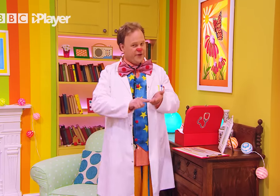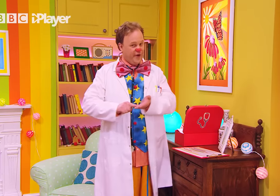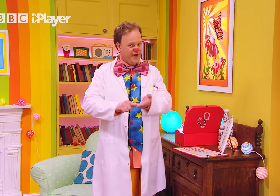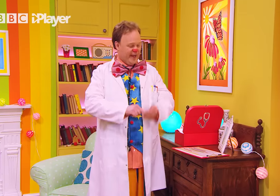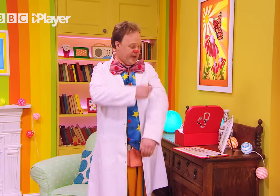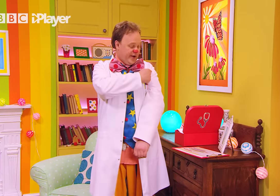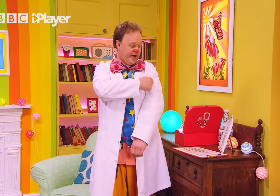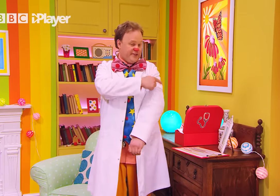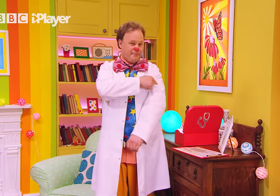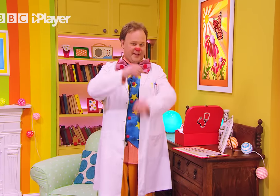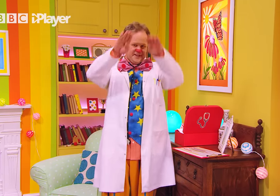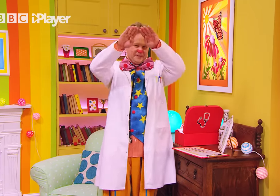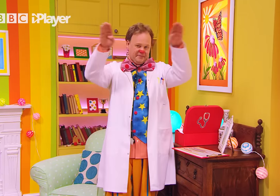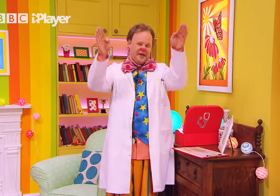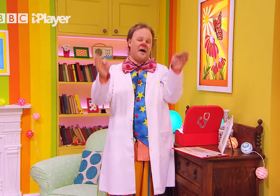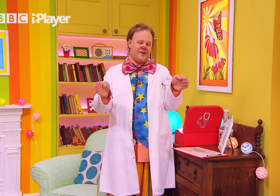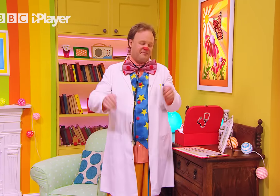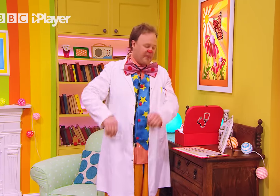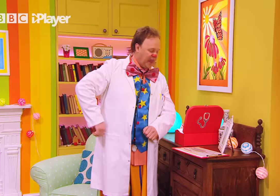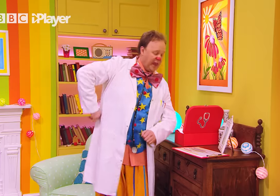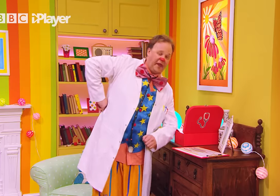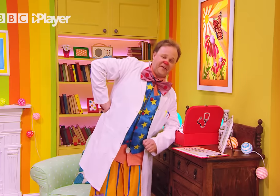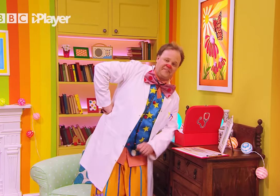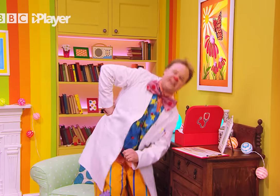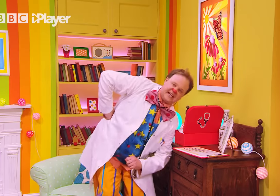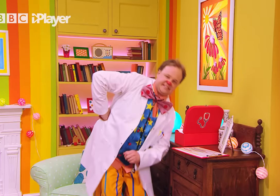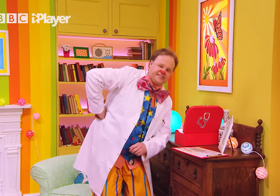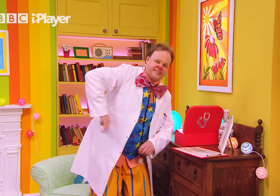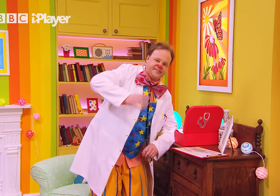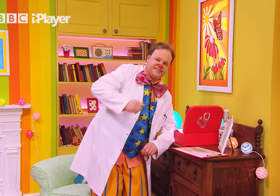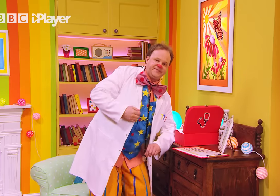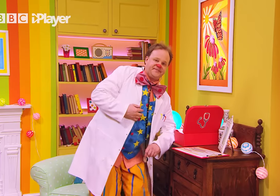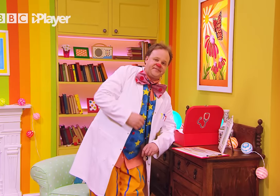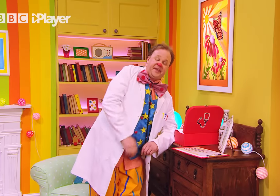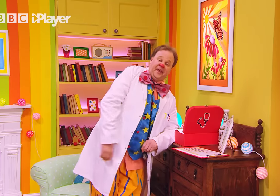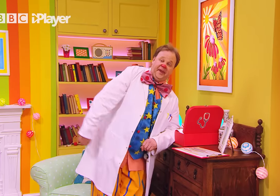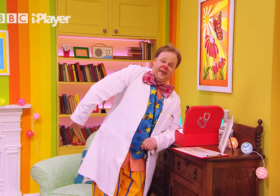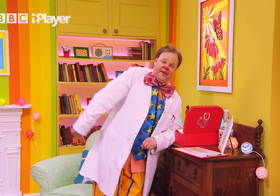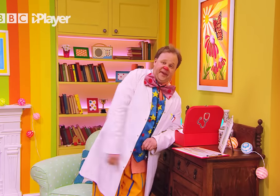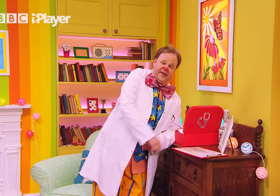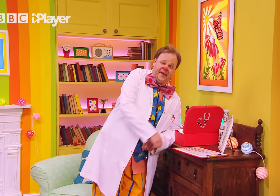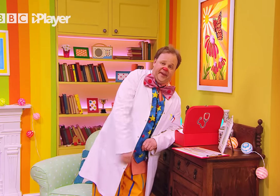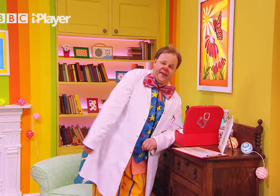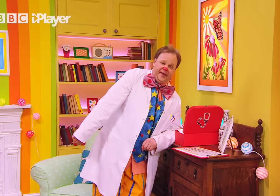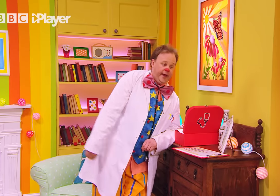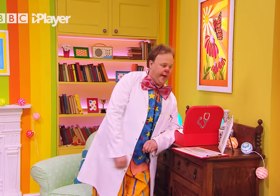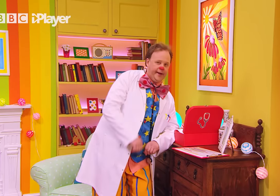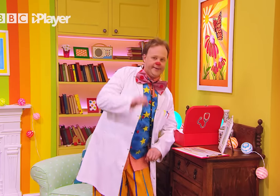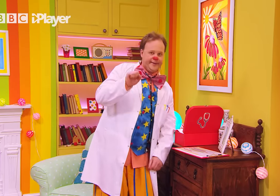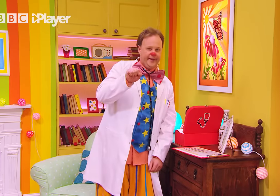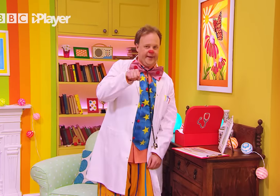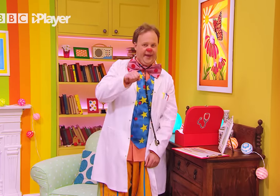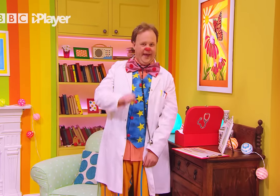toy hospital have you got lots of patience in your toy hospital dr tumble yes